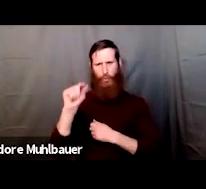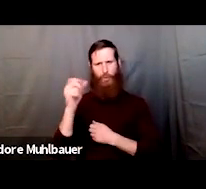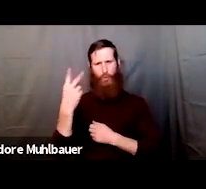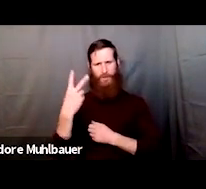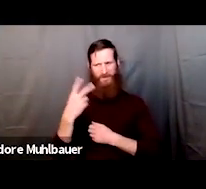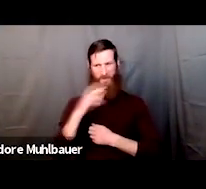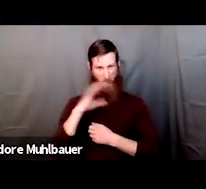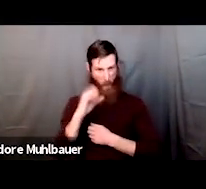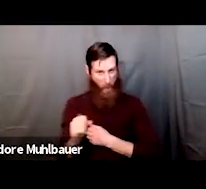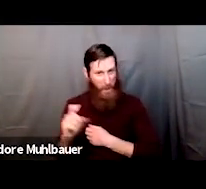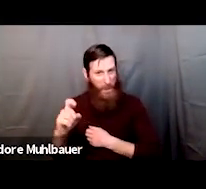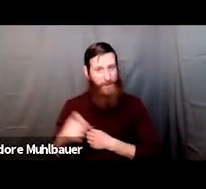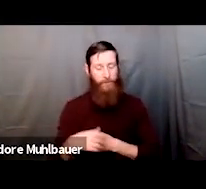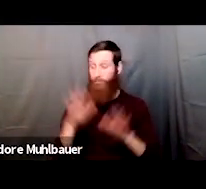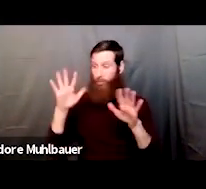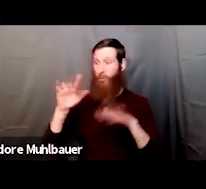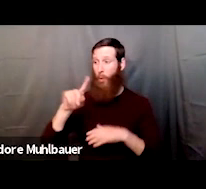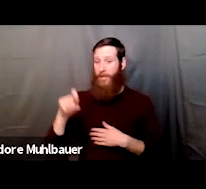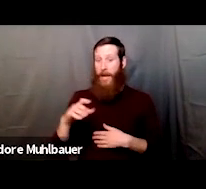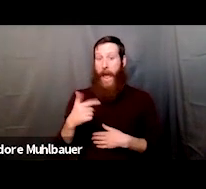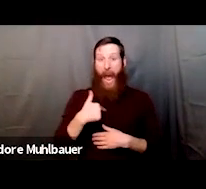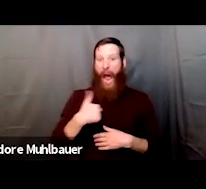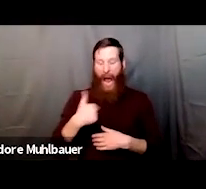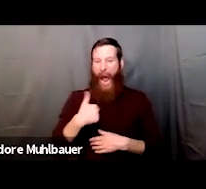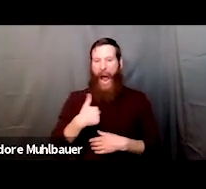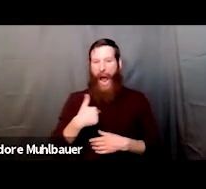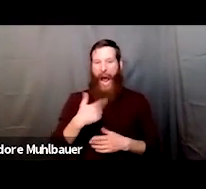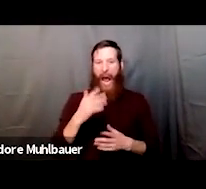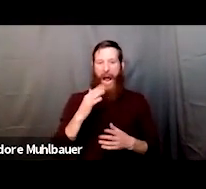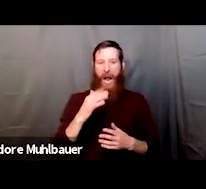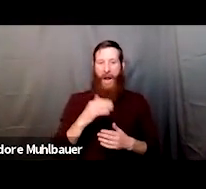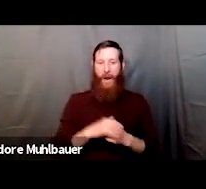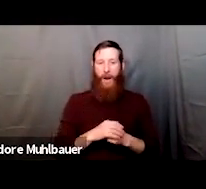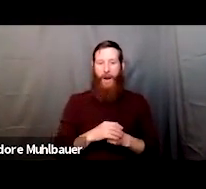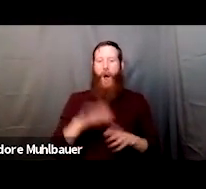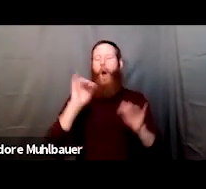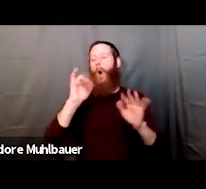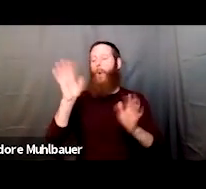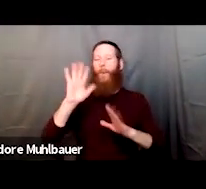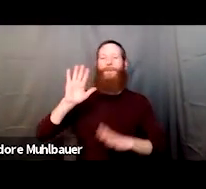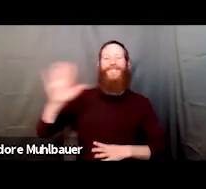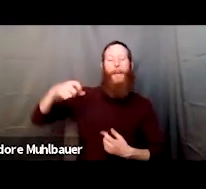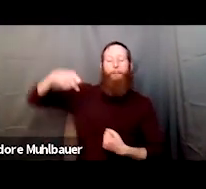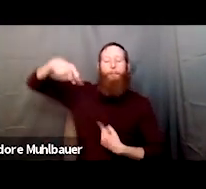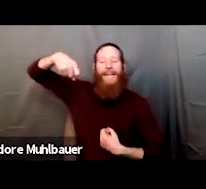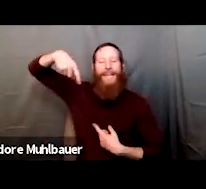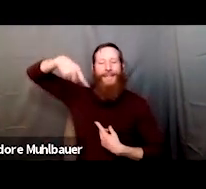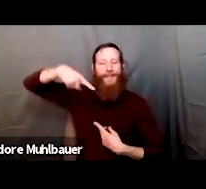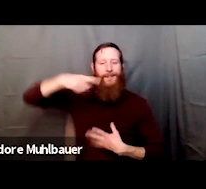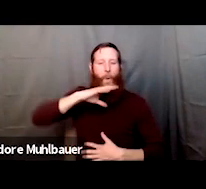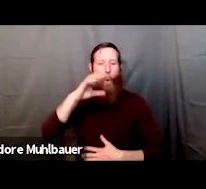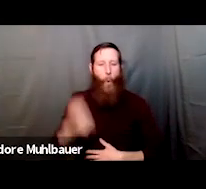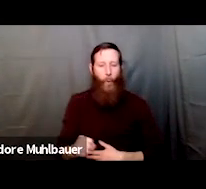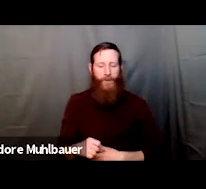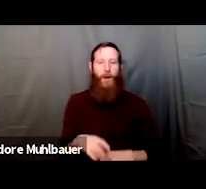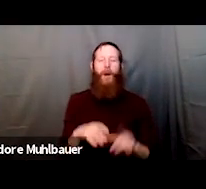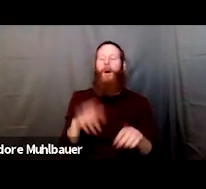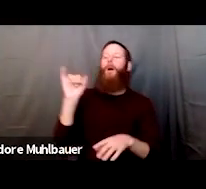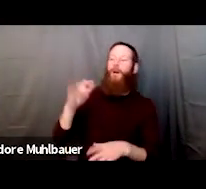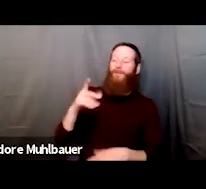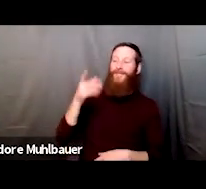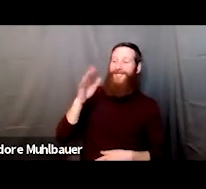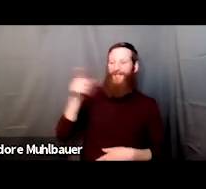With all beacon questions, I would refer you to the beacon manufacturers recommendation, so you can go online if you don't have the booklet anymore.